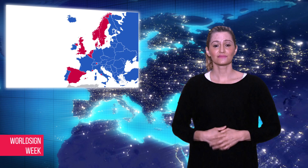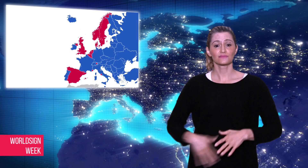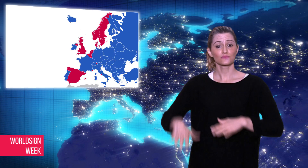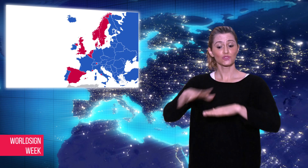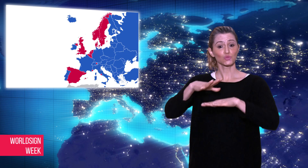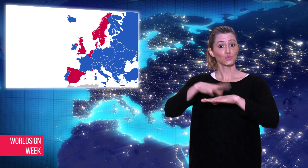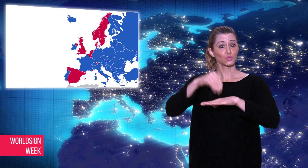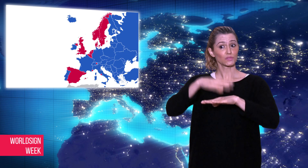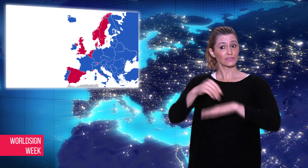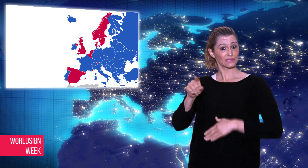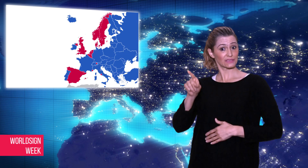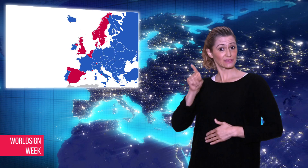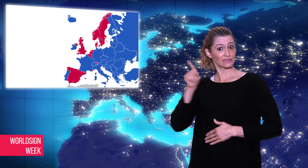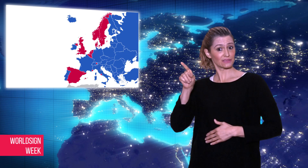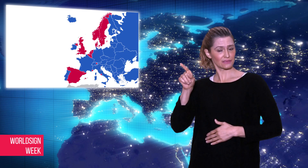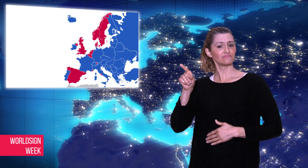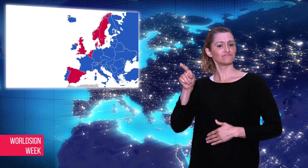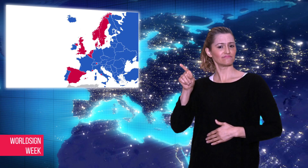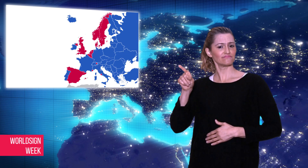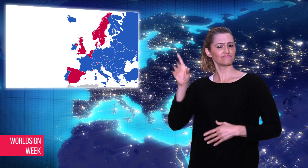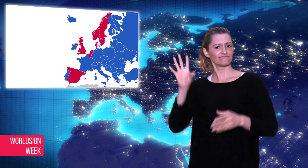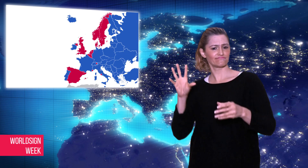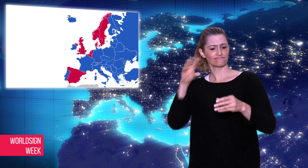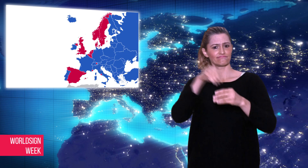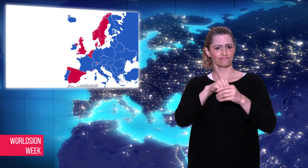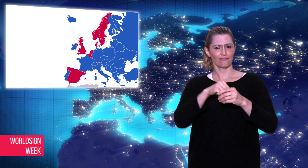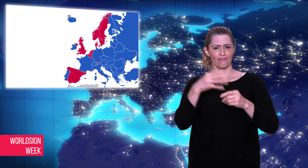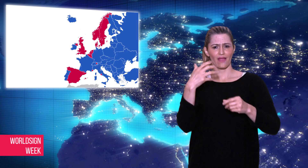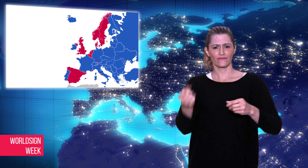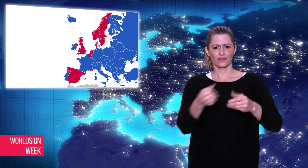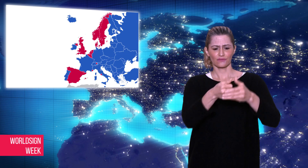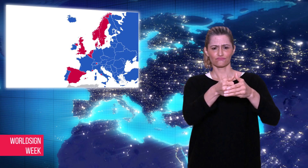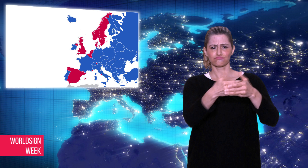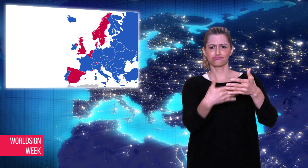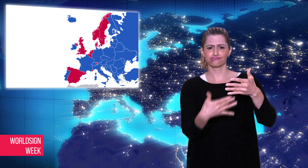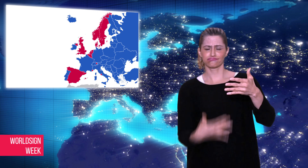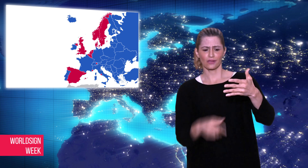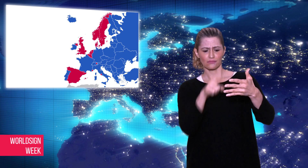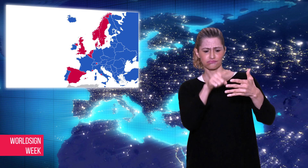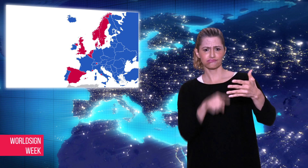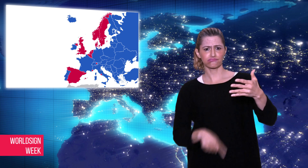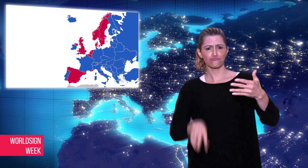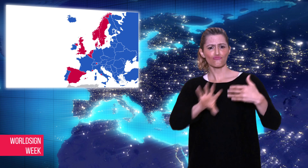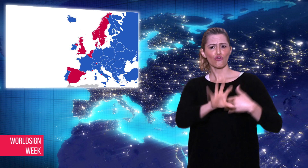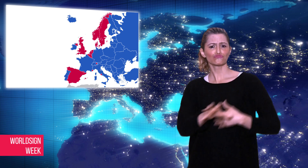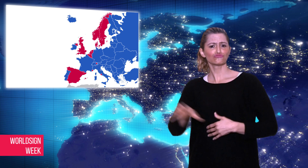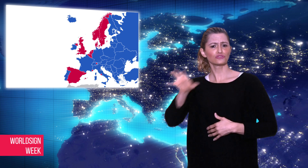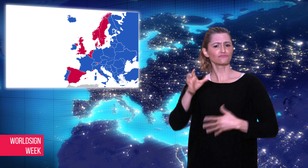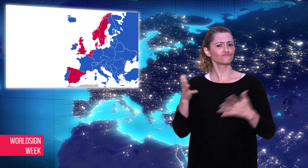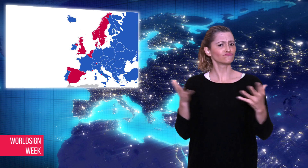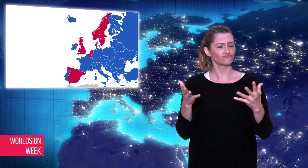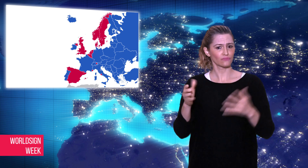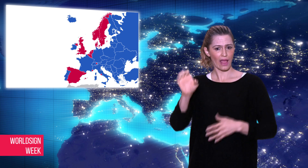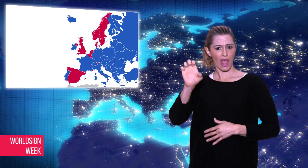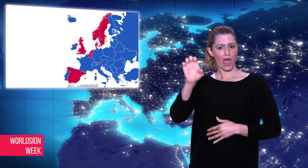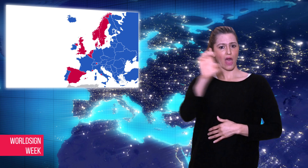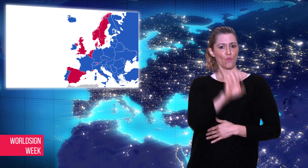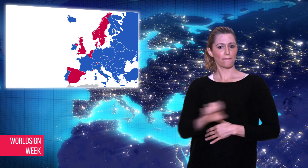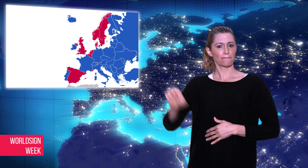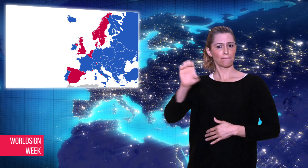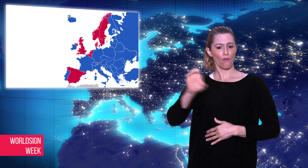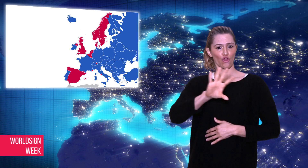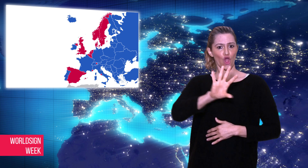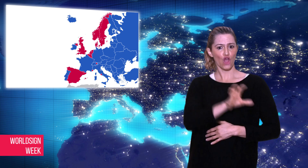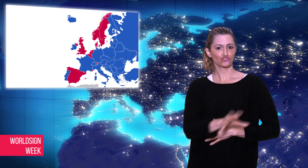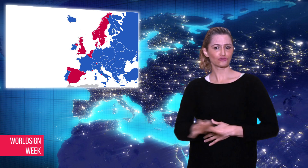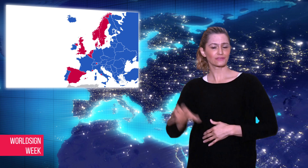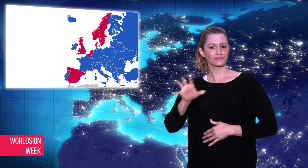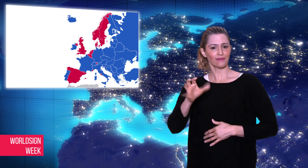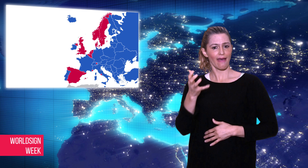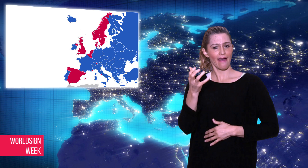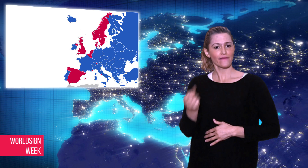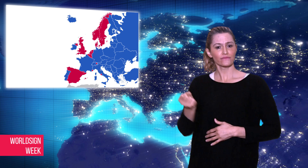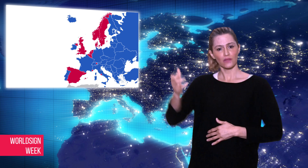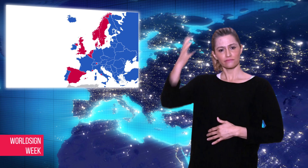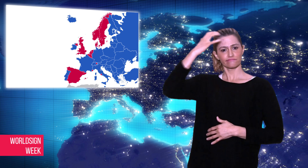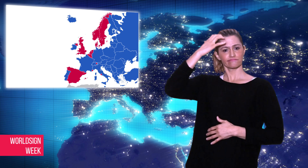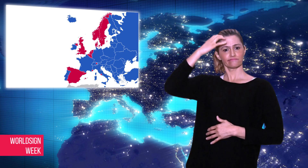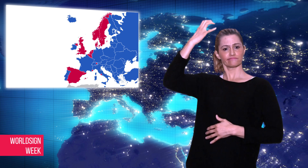Sweden is one of several European countries with a